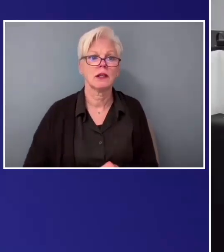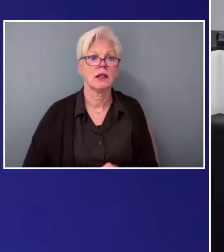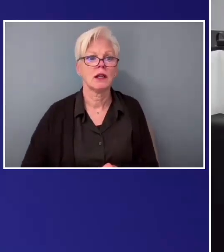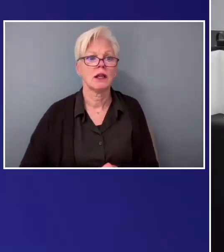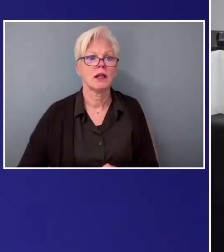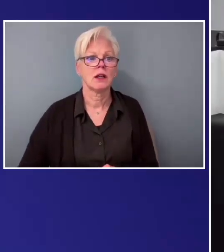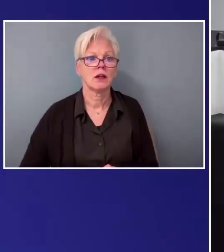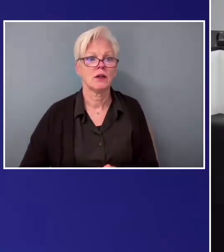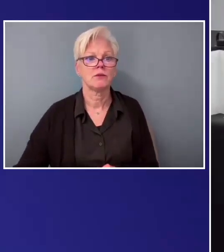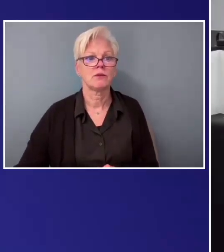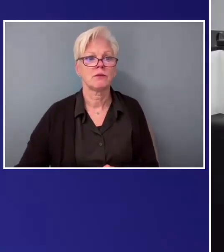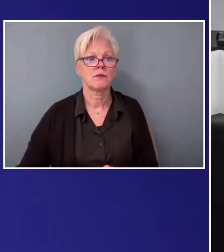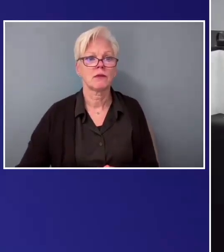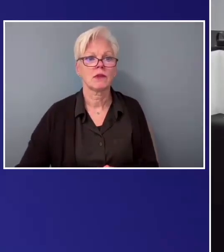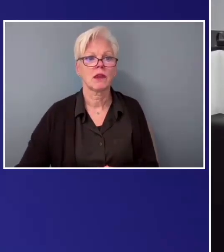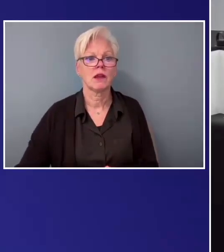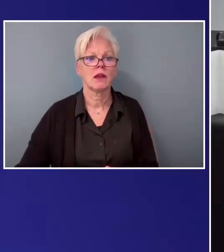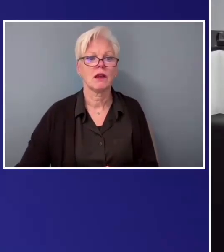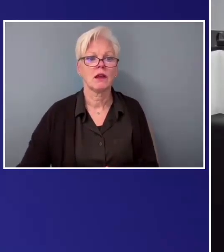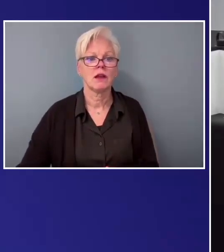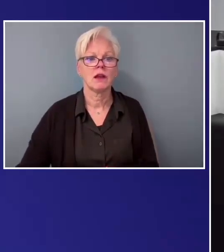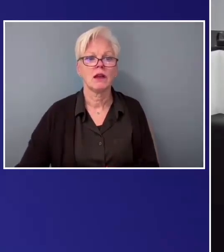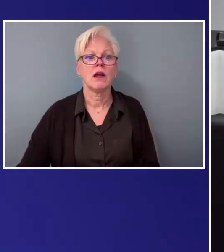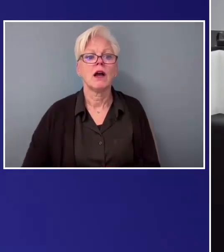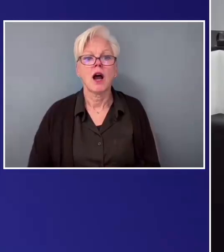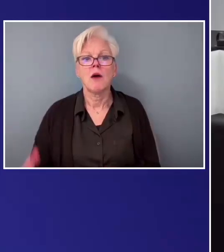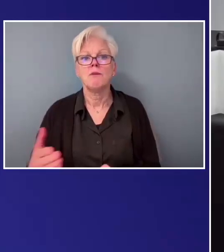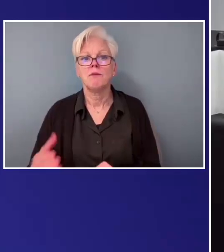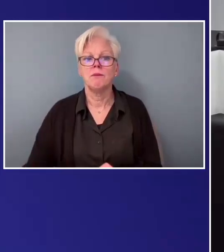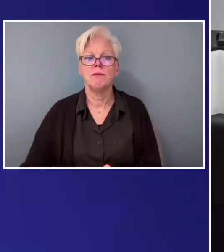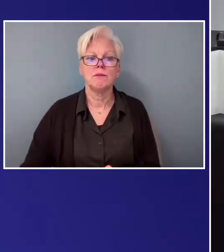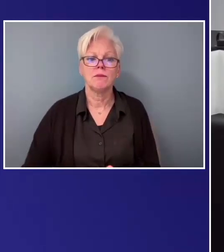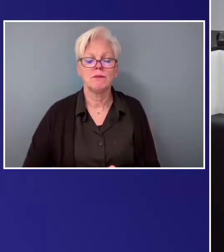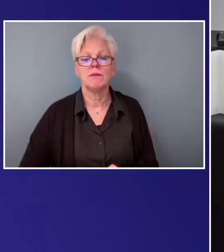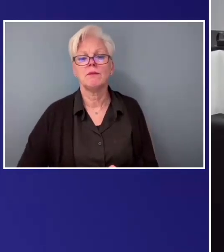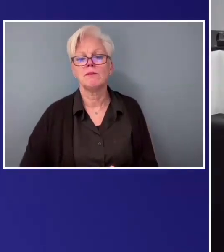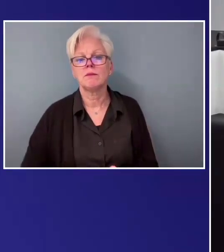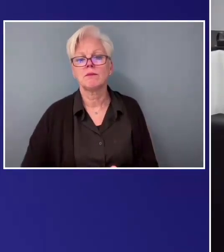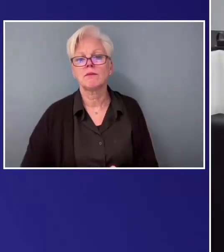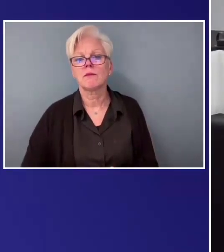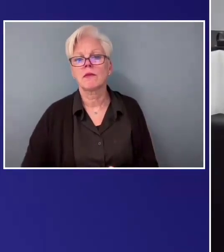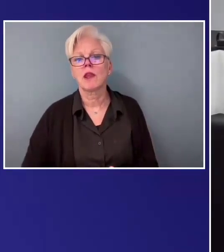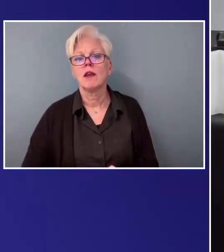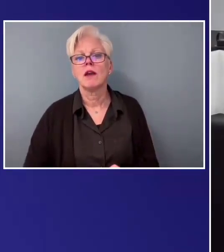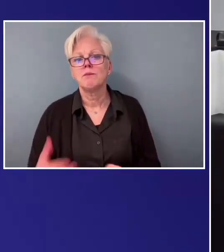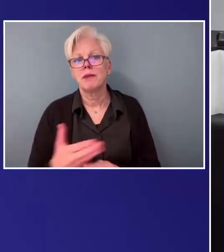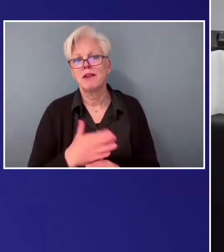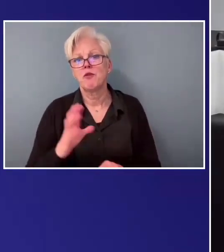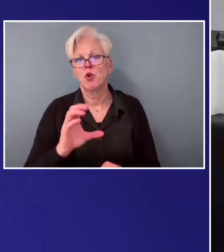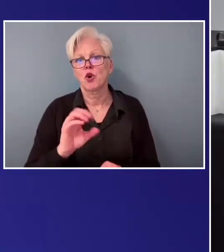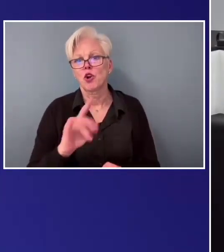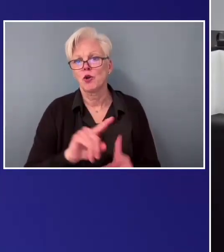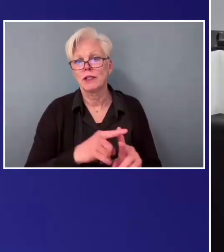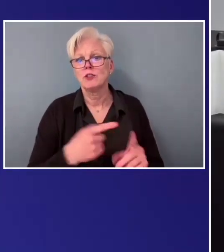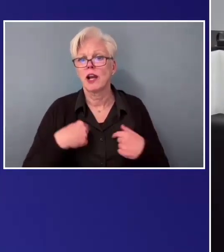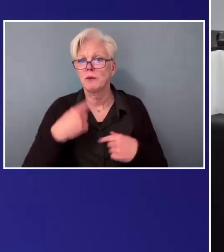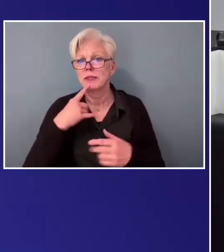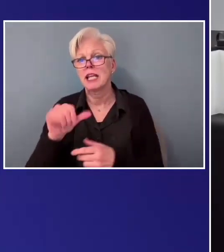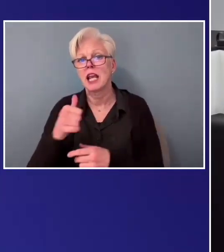Actually, before Cody starts, the other -- the only other option is to look at -- compare it to the United States